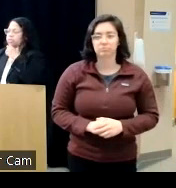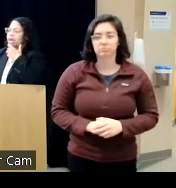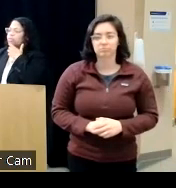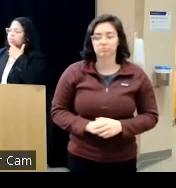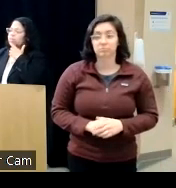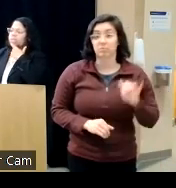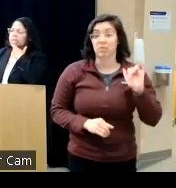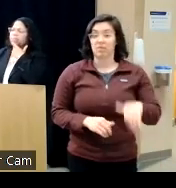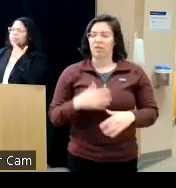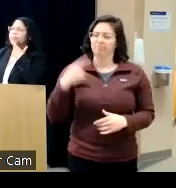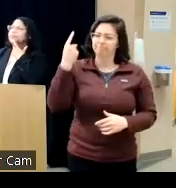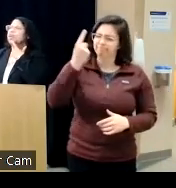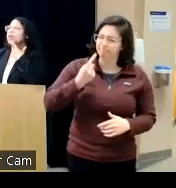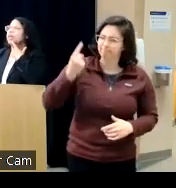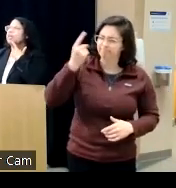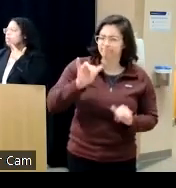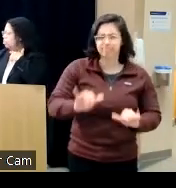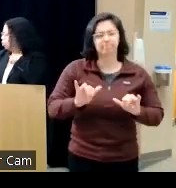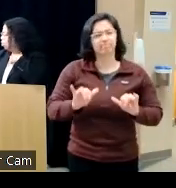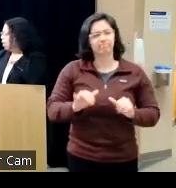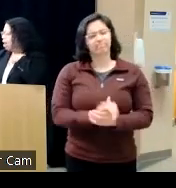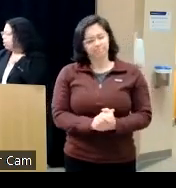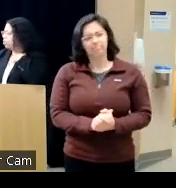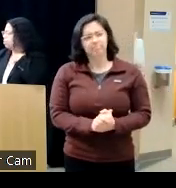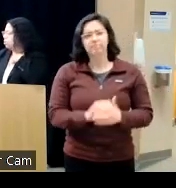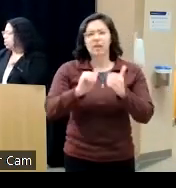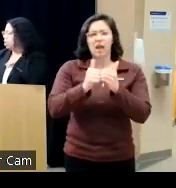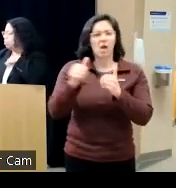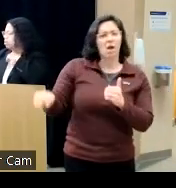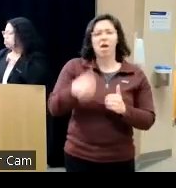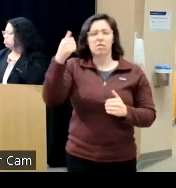so that really made me think Hmm okay so how else might we think about